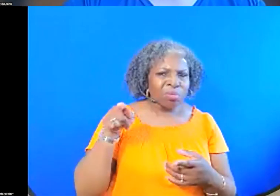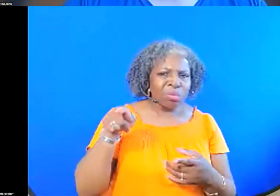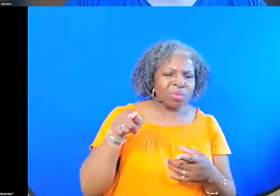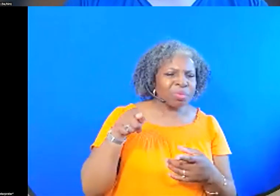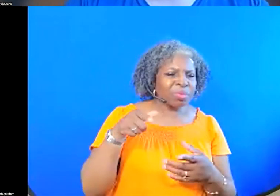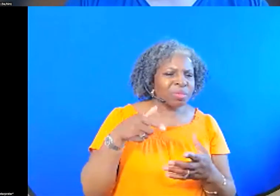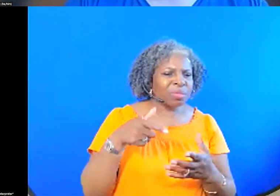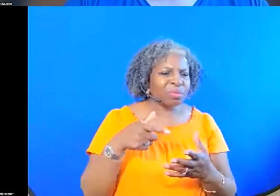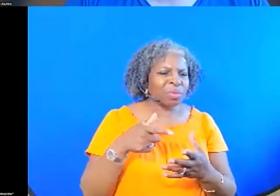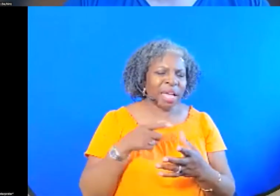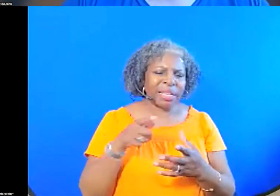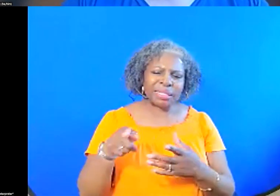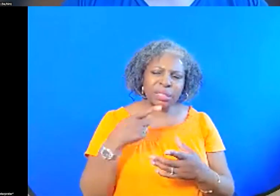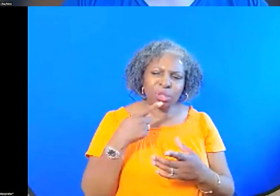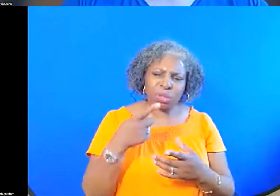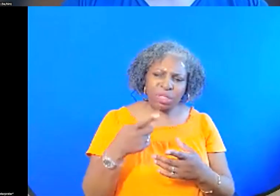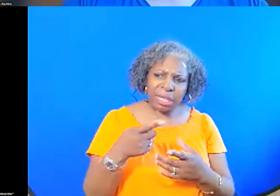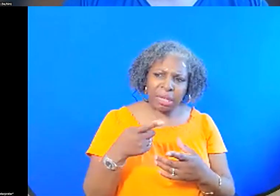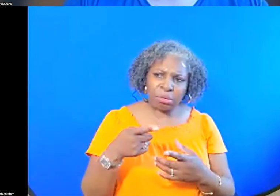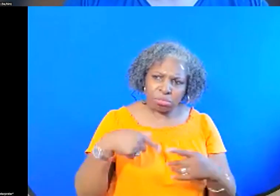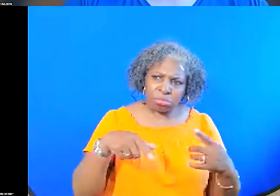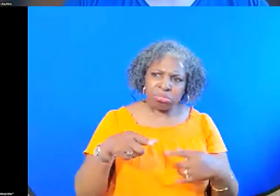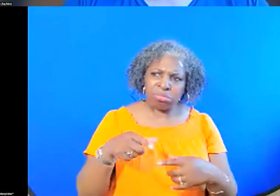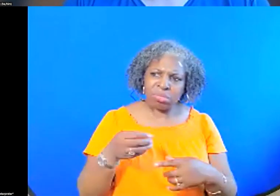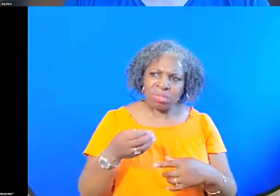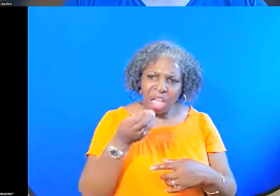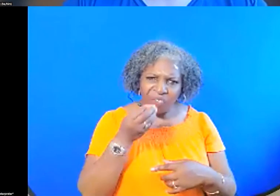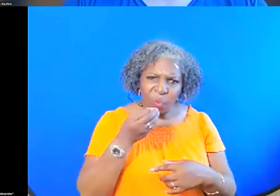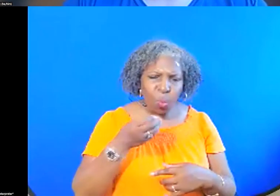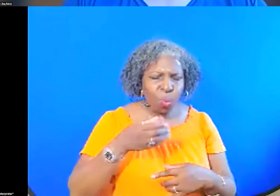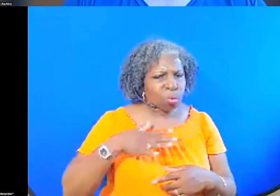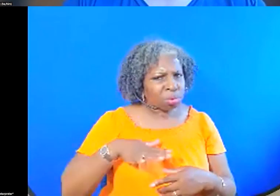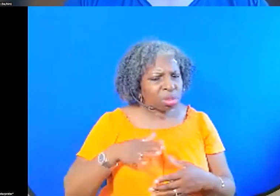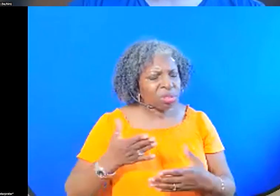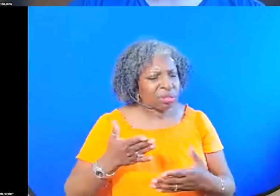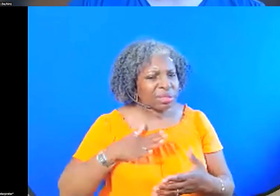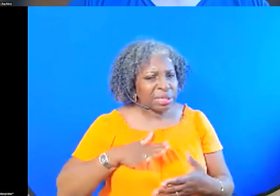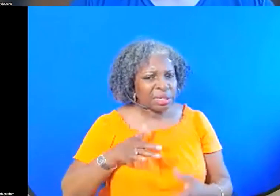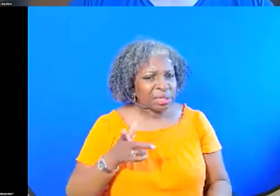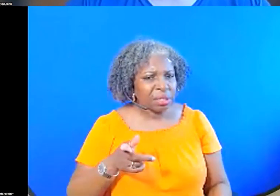let's eat this nature, which, which I think might not reach might horrify some people,